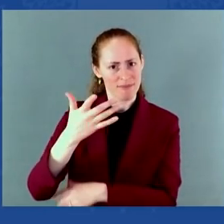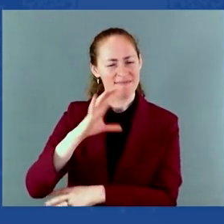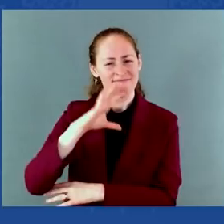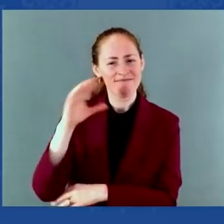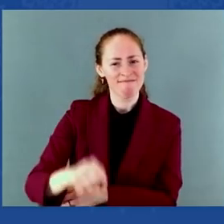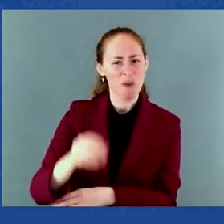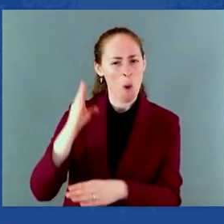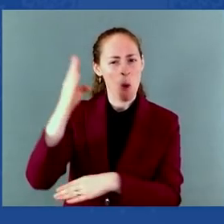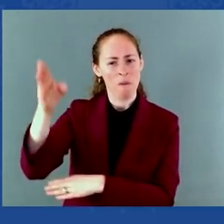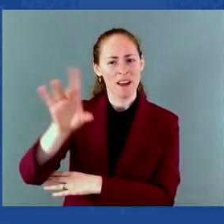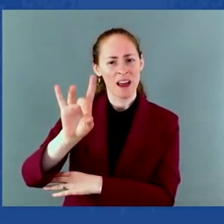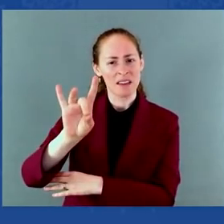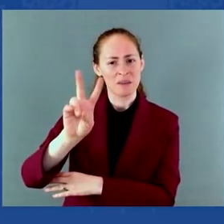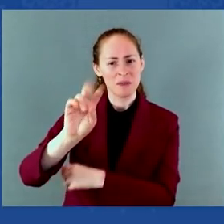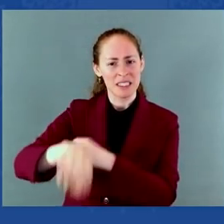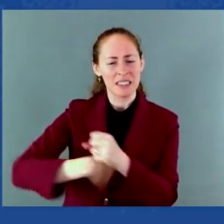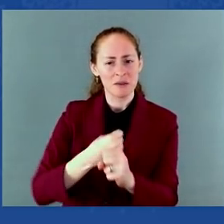but it saves lives and solves problems.